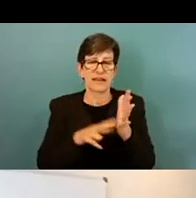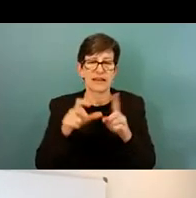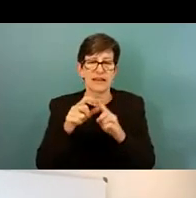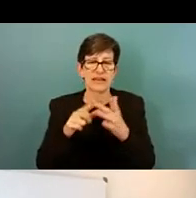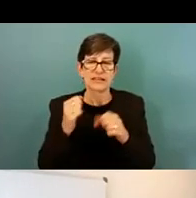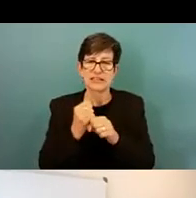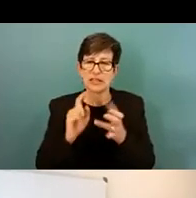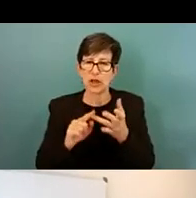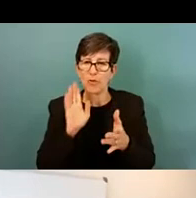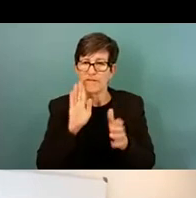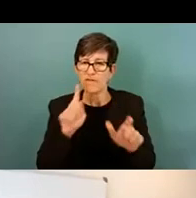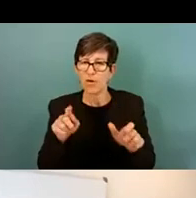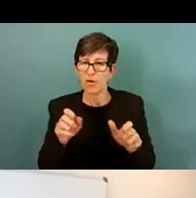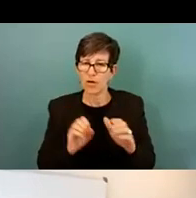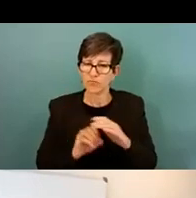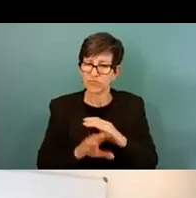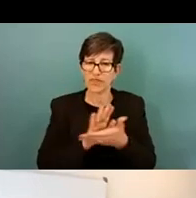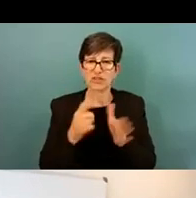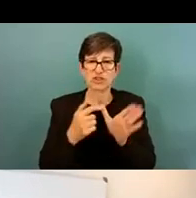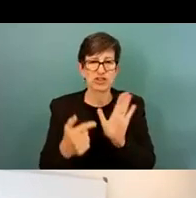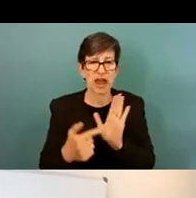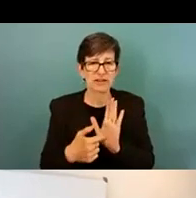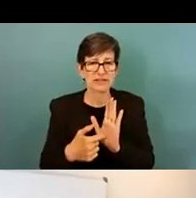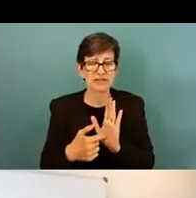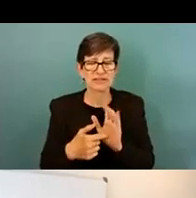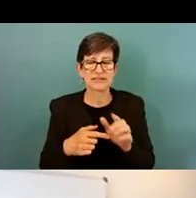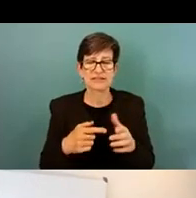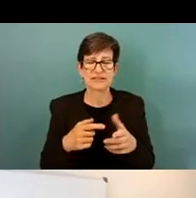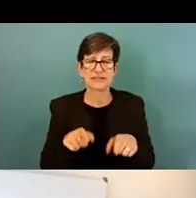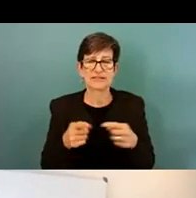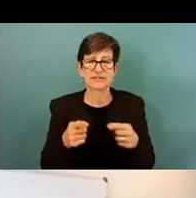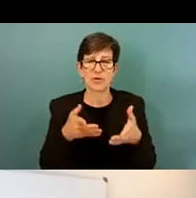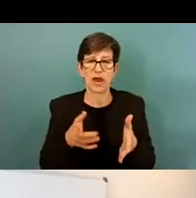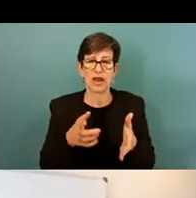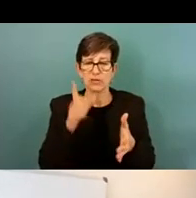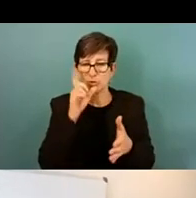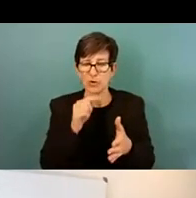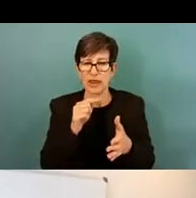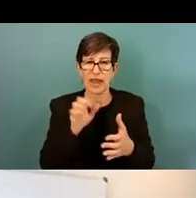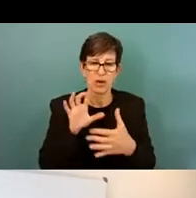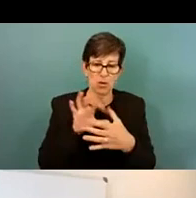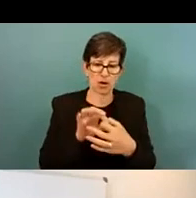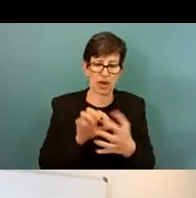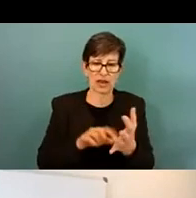function, multiple points of connection to the data dashboards and how they're used.